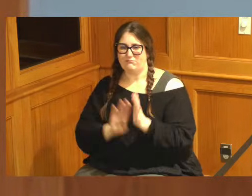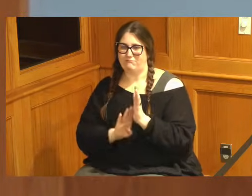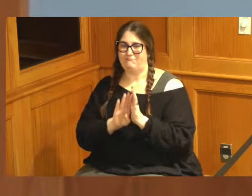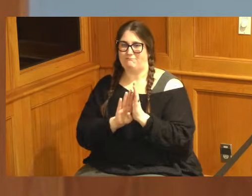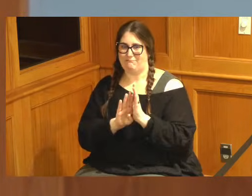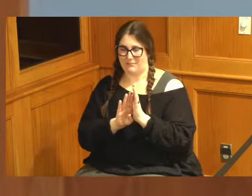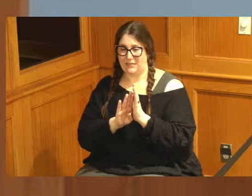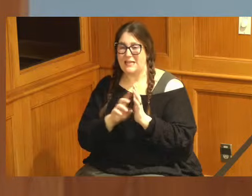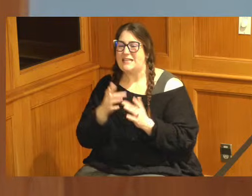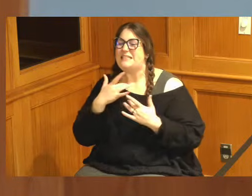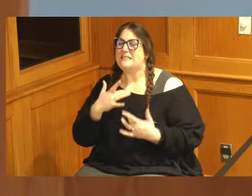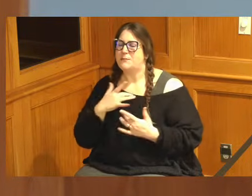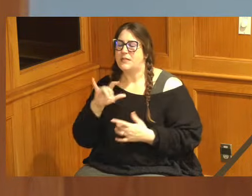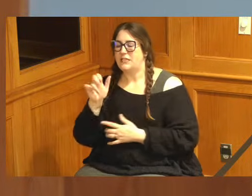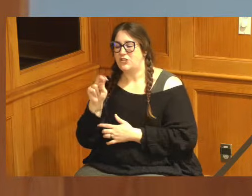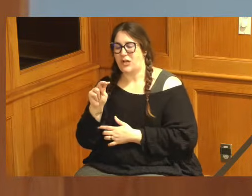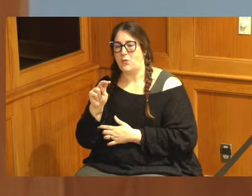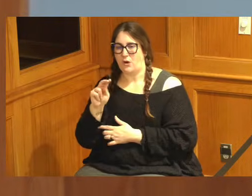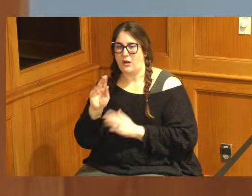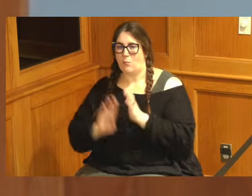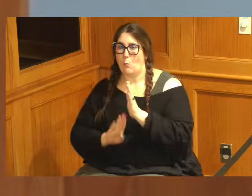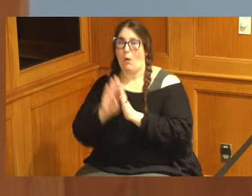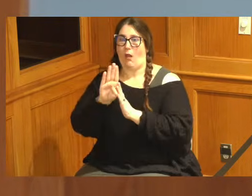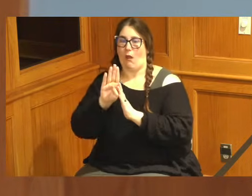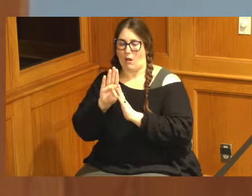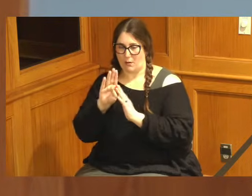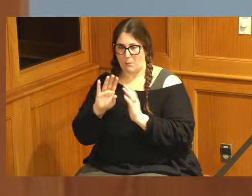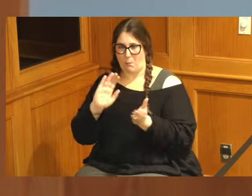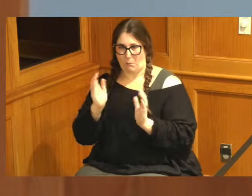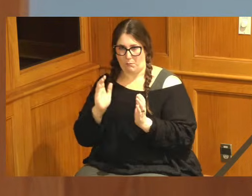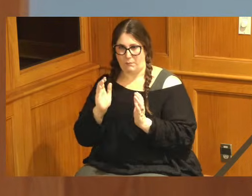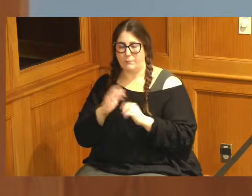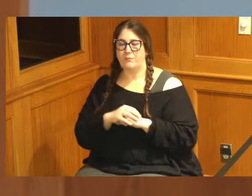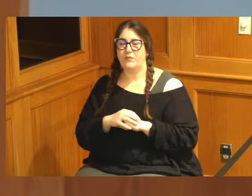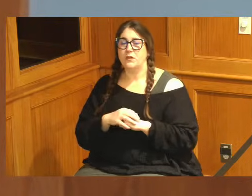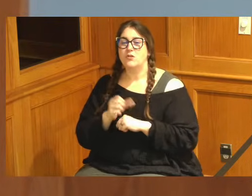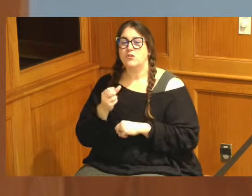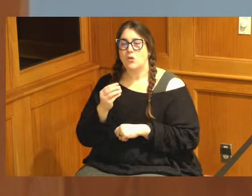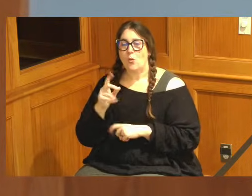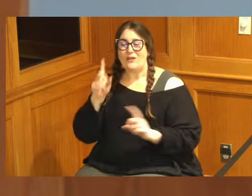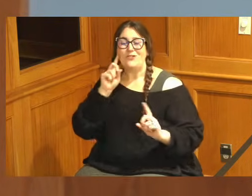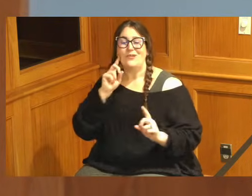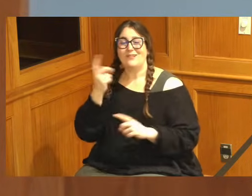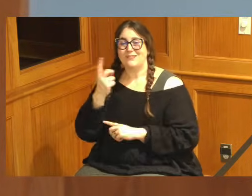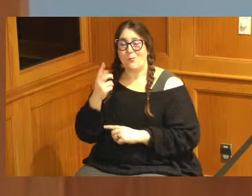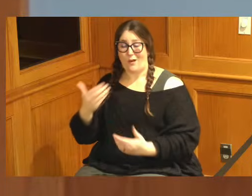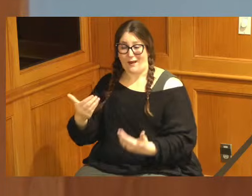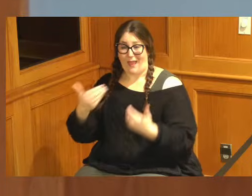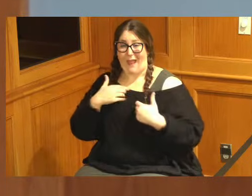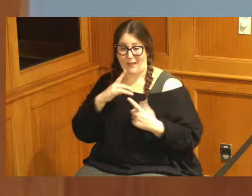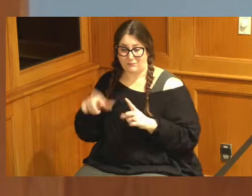bigger spike and so to hear someone having CO in the last week or two is not surprising. And it